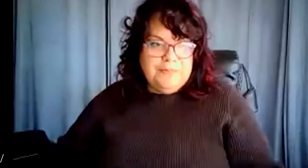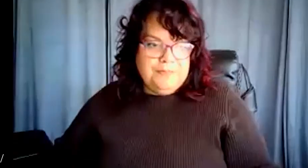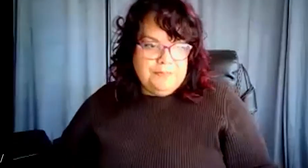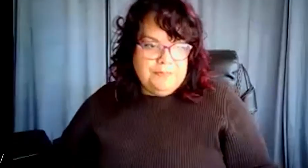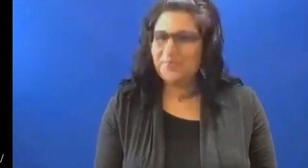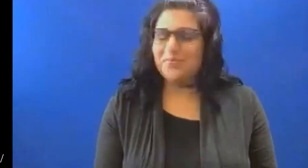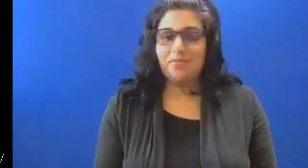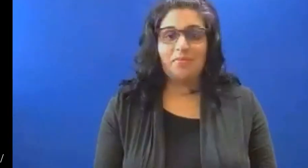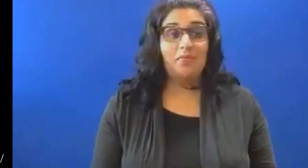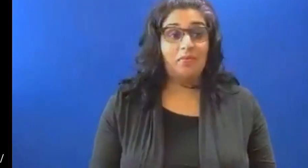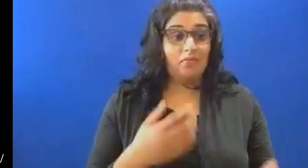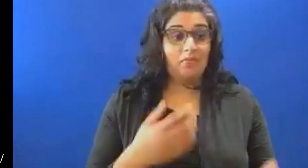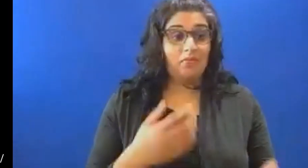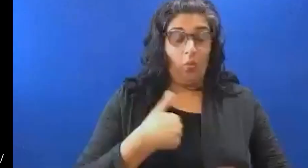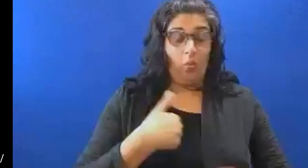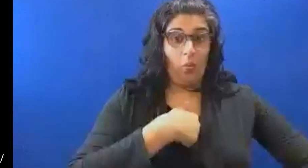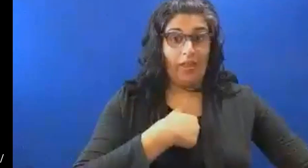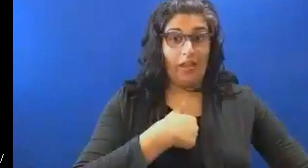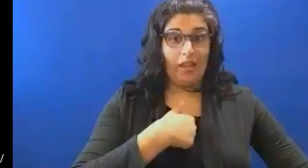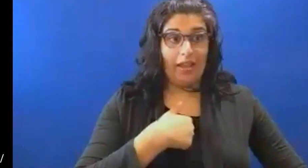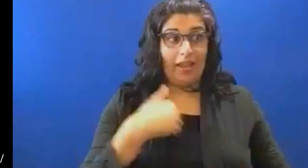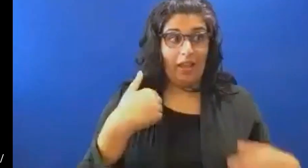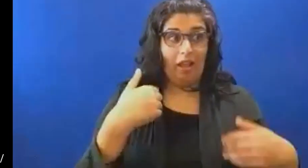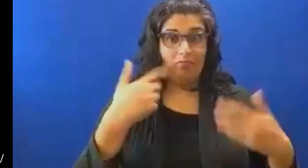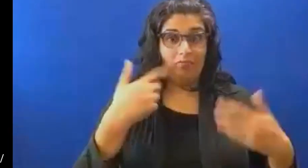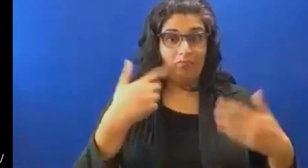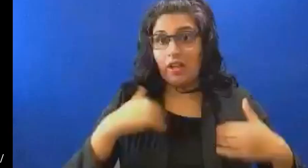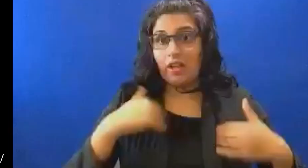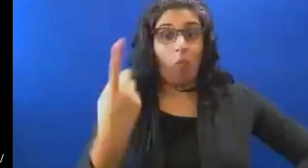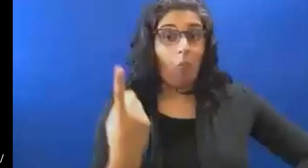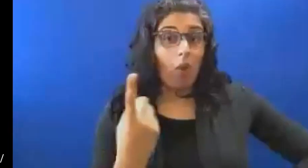mean that we are the expert on all other experiences of disability.